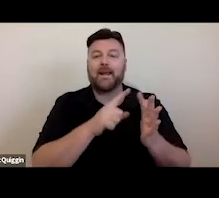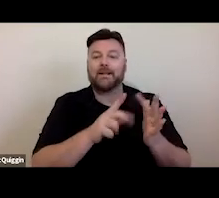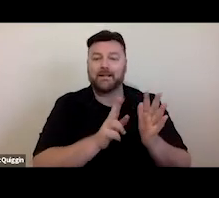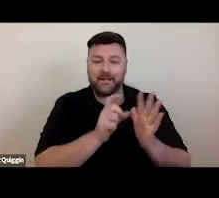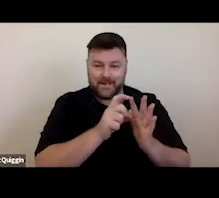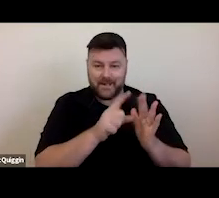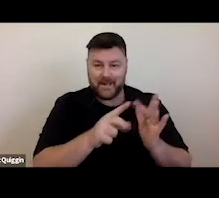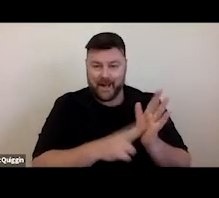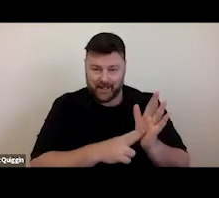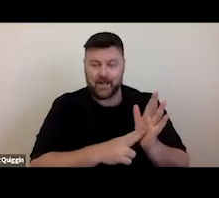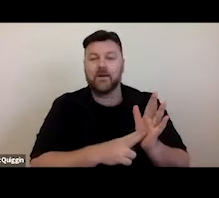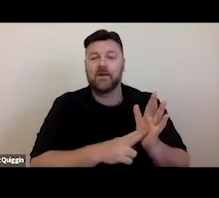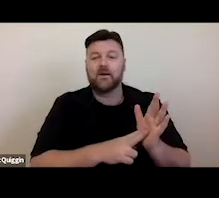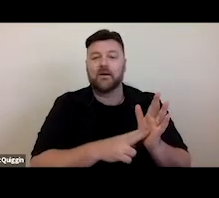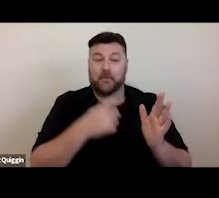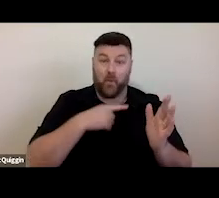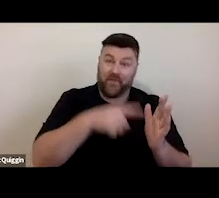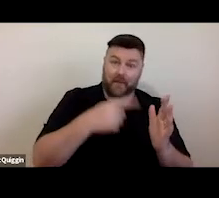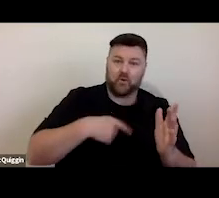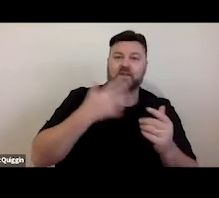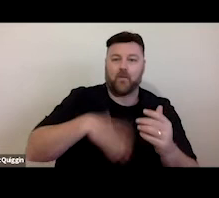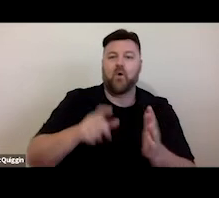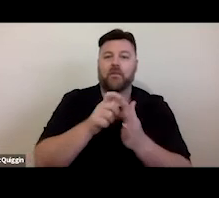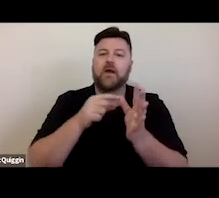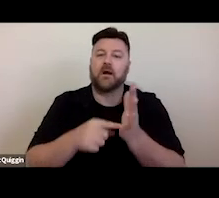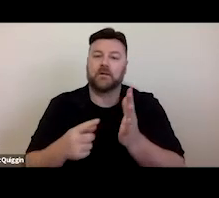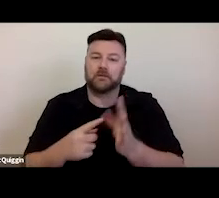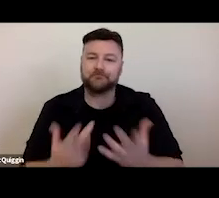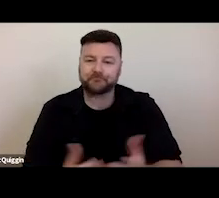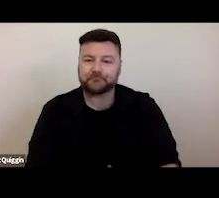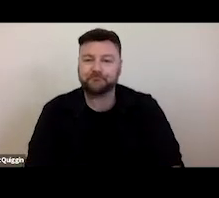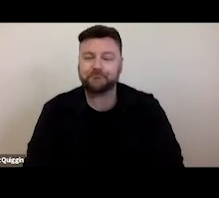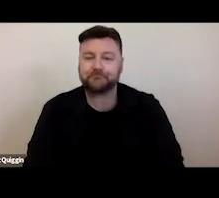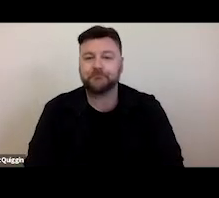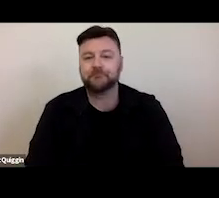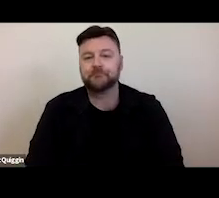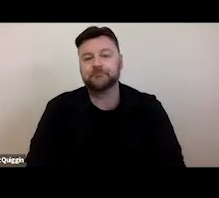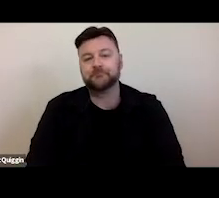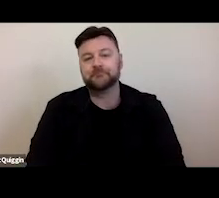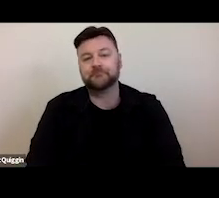are putting up on LinkedIn, plus their spending behaviours. So now that